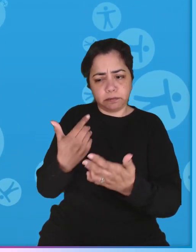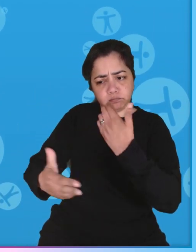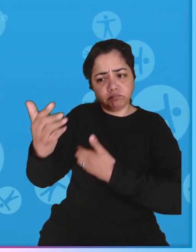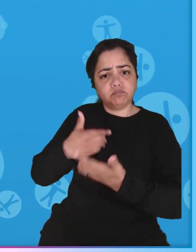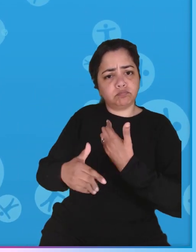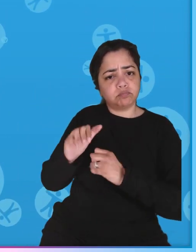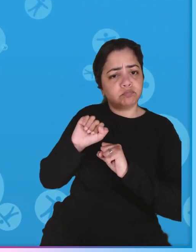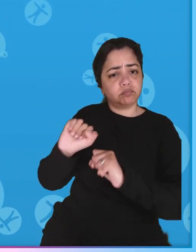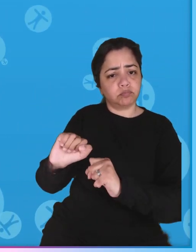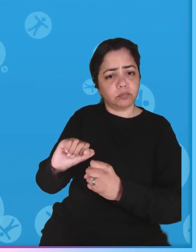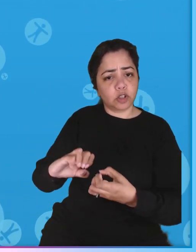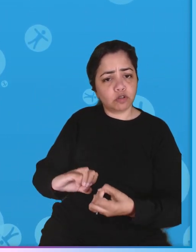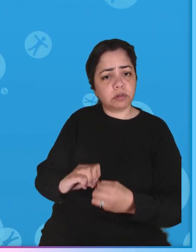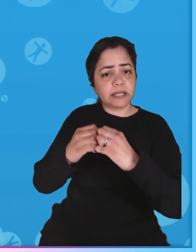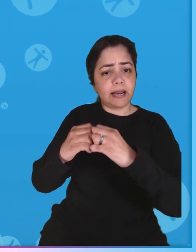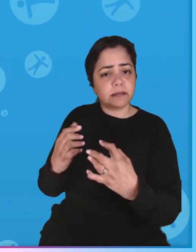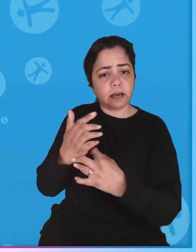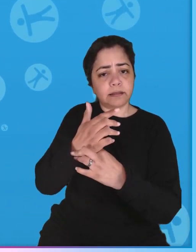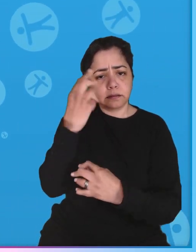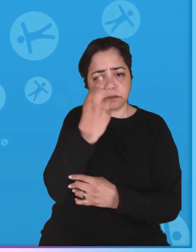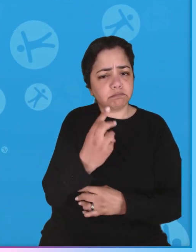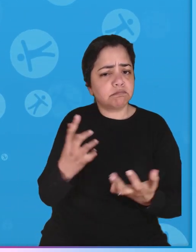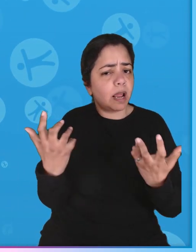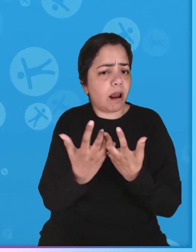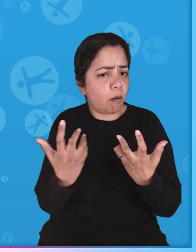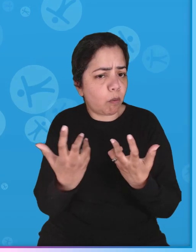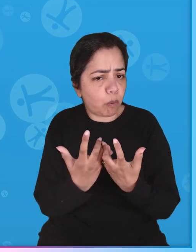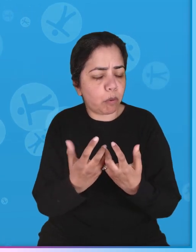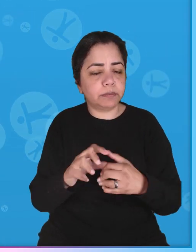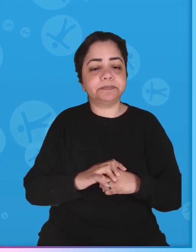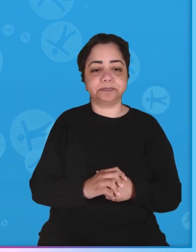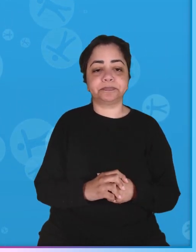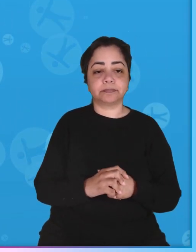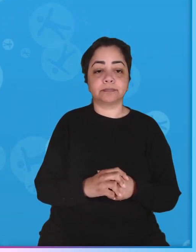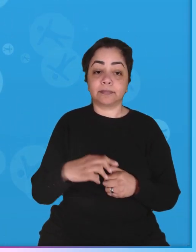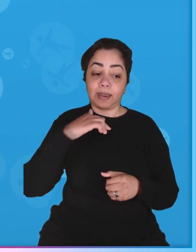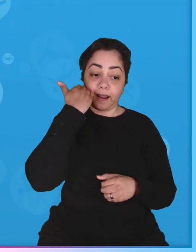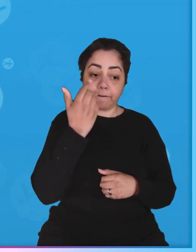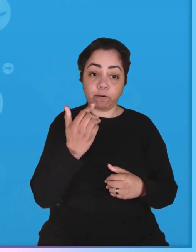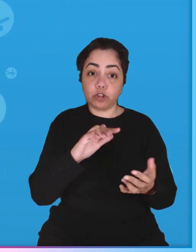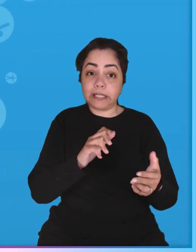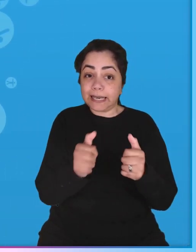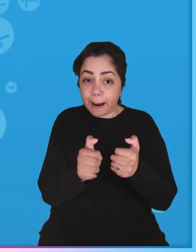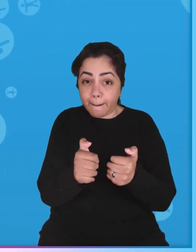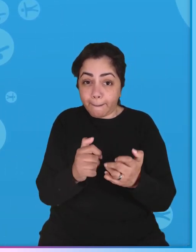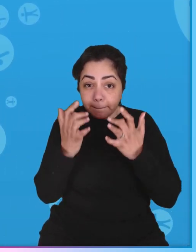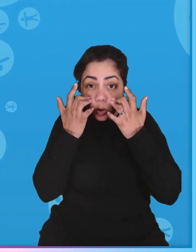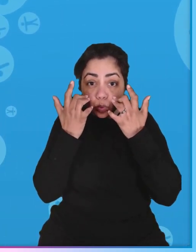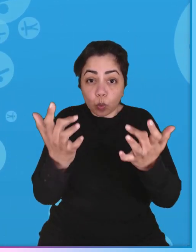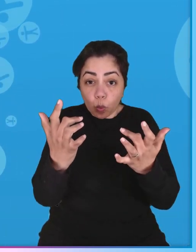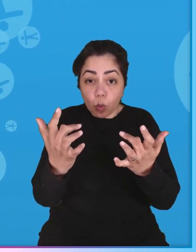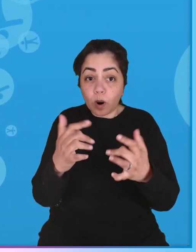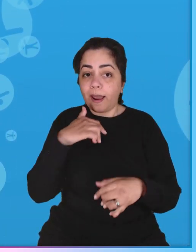that they personally need when gaming. Not every video game shown here today is going to be playable by every disabled gamer